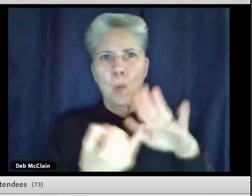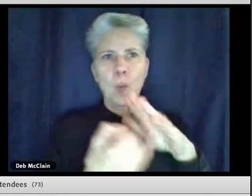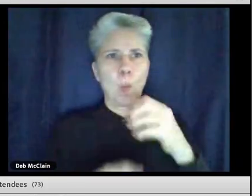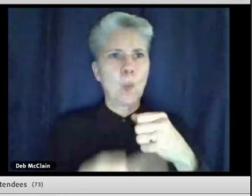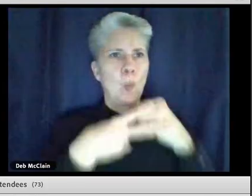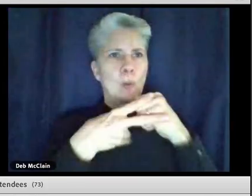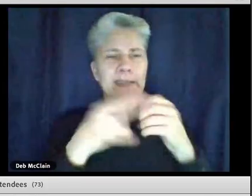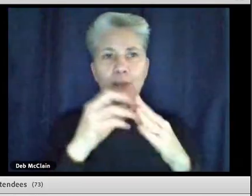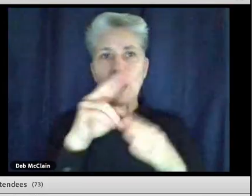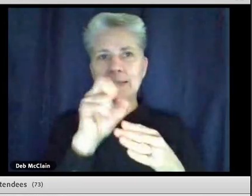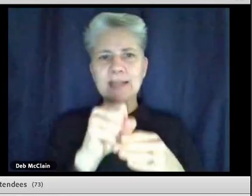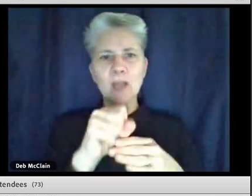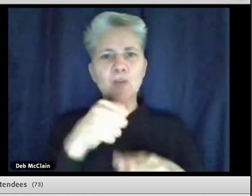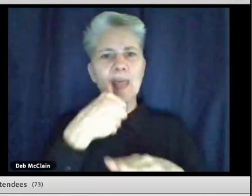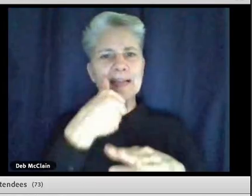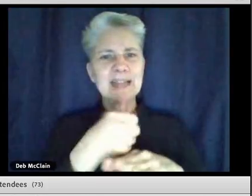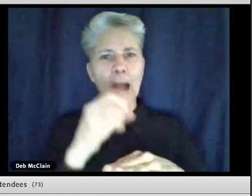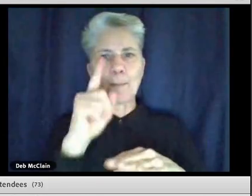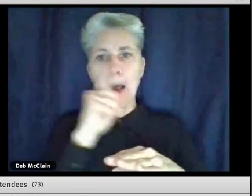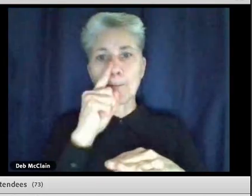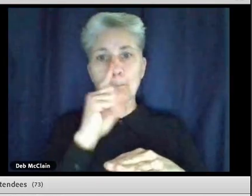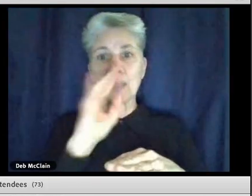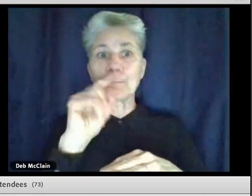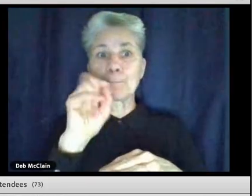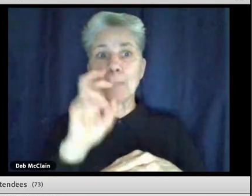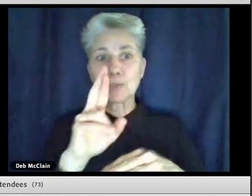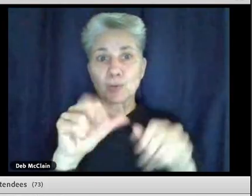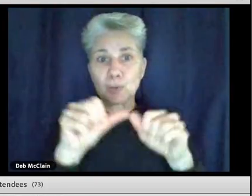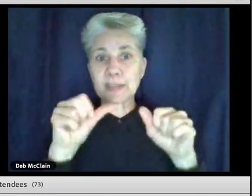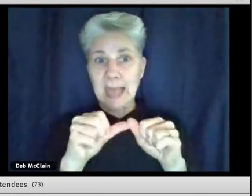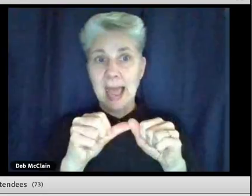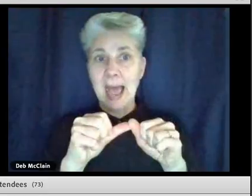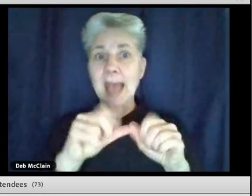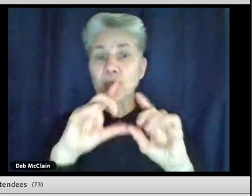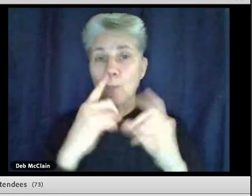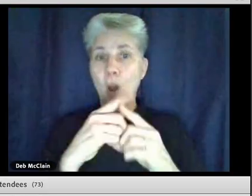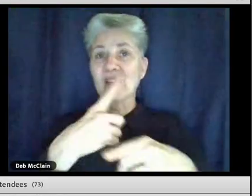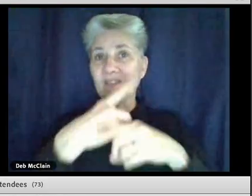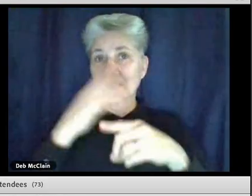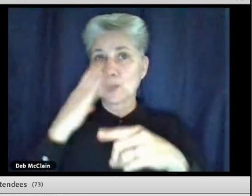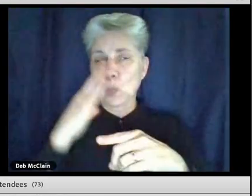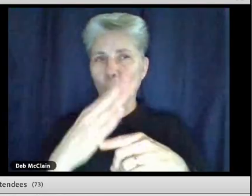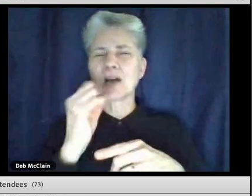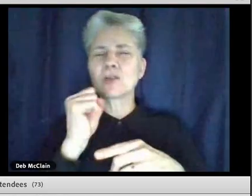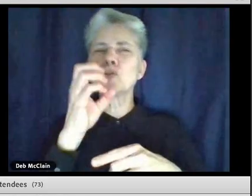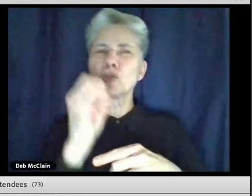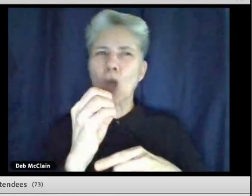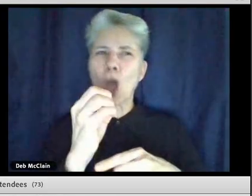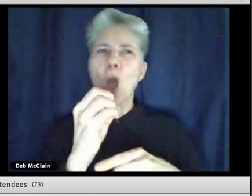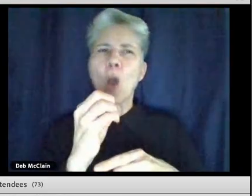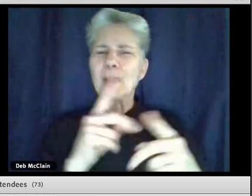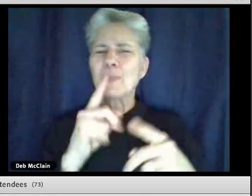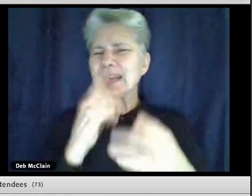There's no mass quarantines in the United States, and so they're going to set up a myth-busters site, and once I find that, I'll share it.